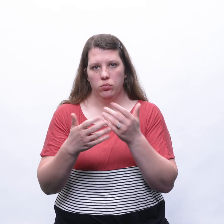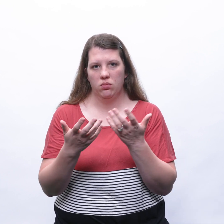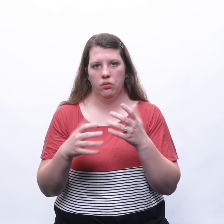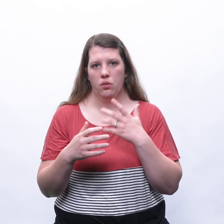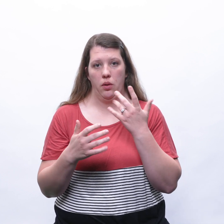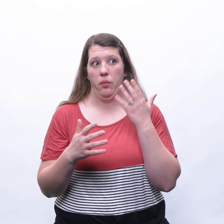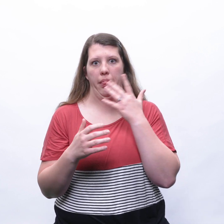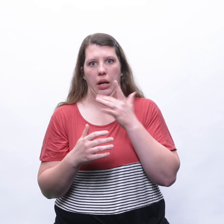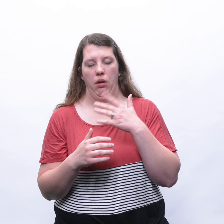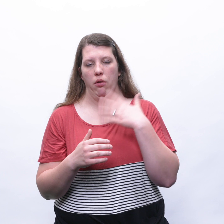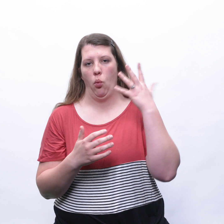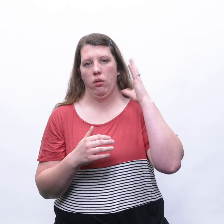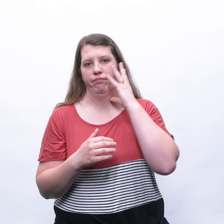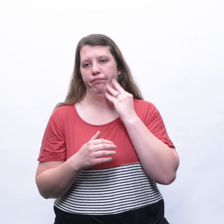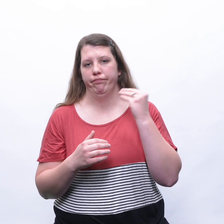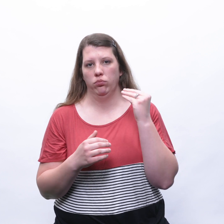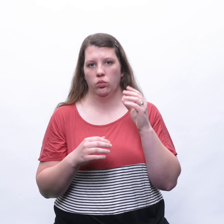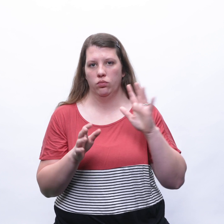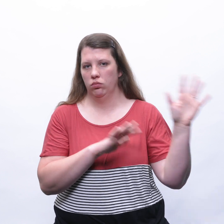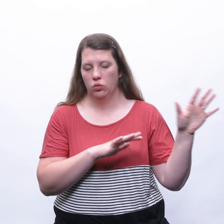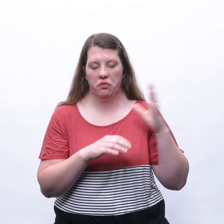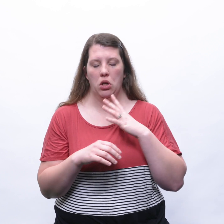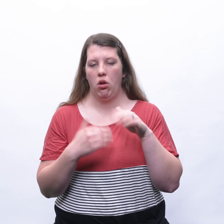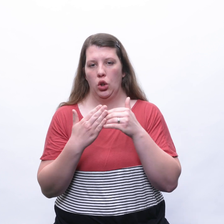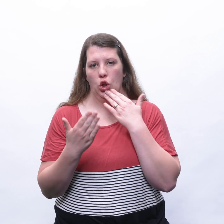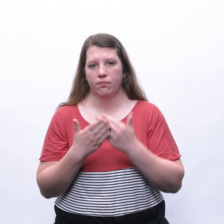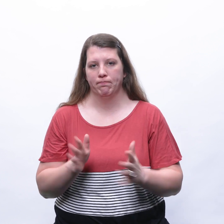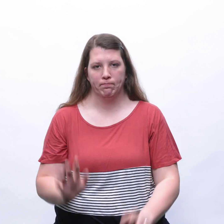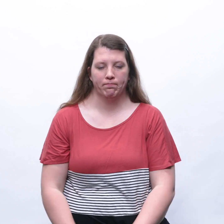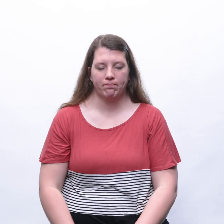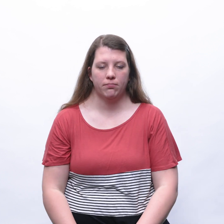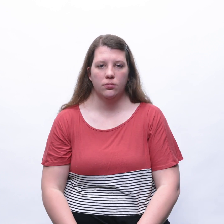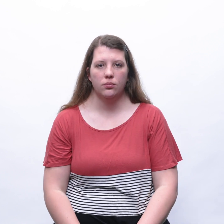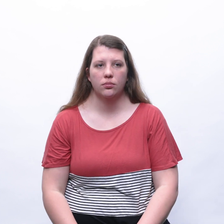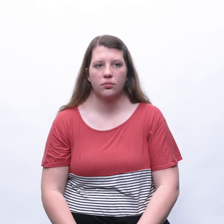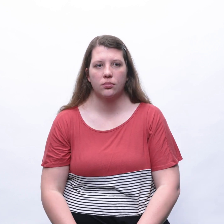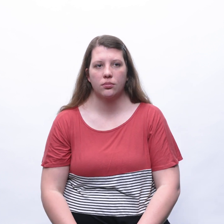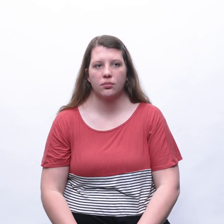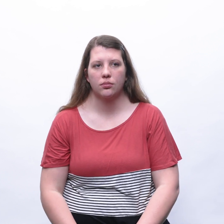like I did with the first. And luckily, I had already experienced the vaccine so I knew what was going on.